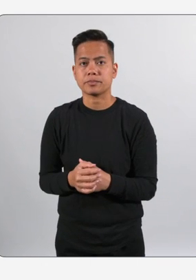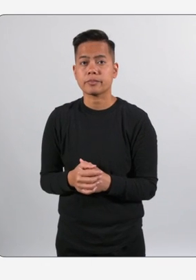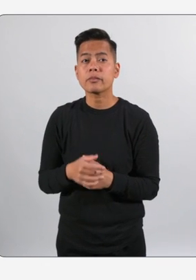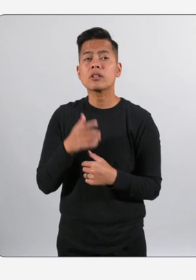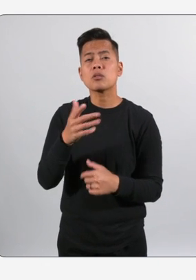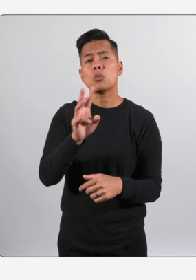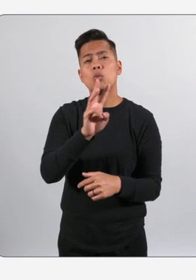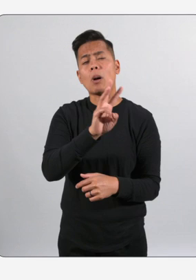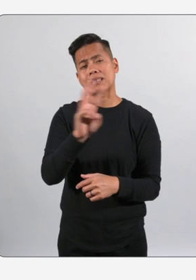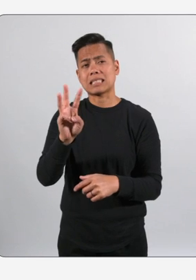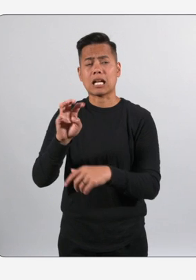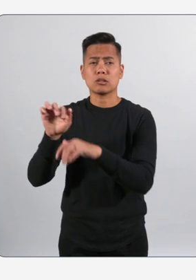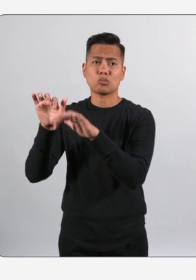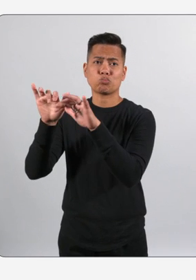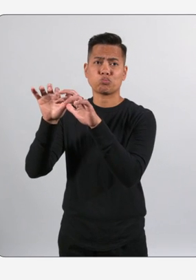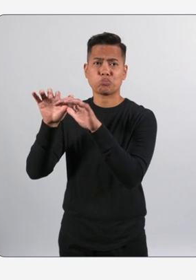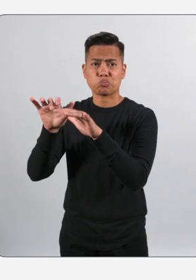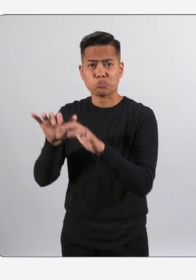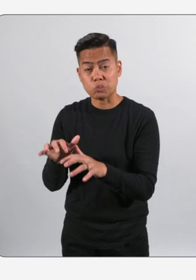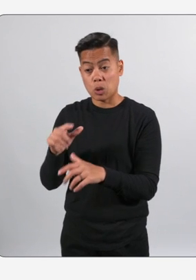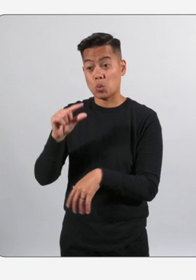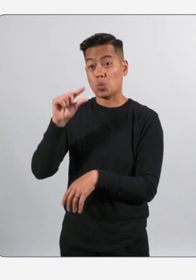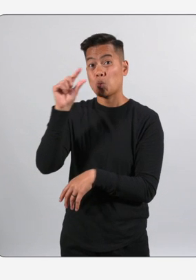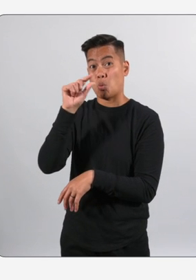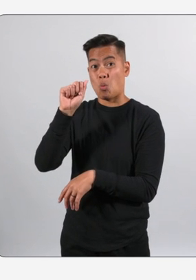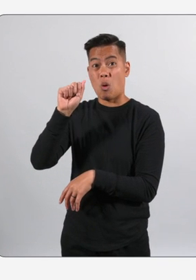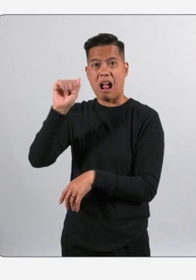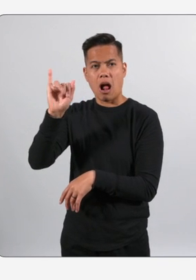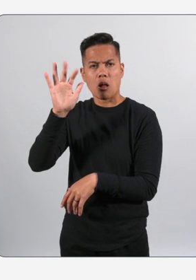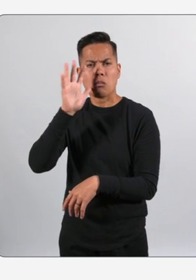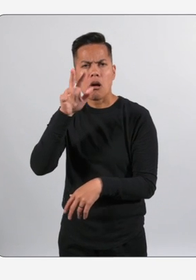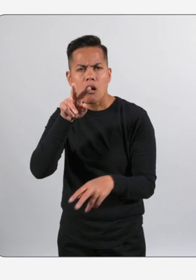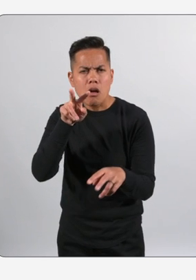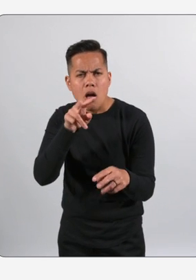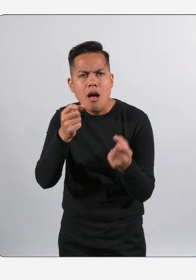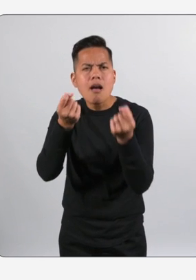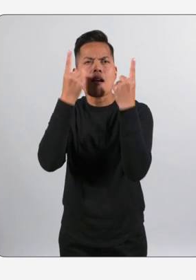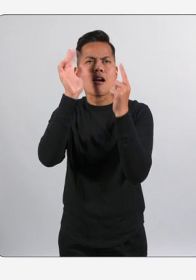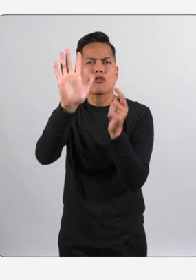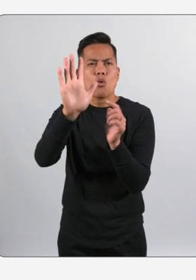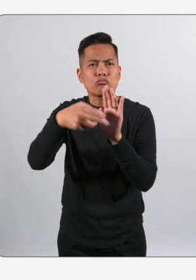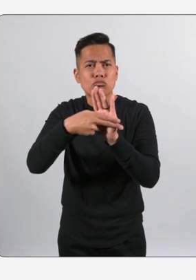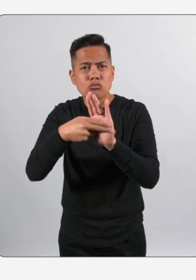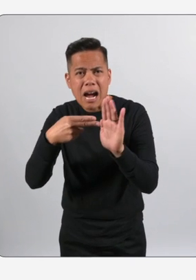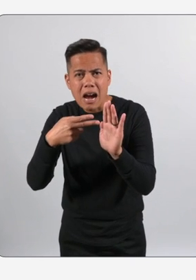From there, your Google AI starts learning about your brand, pulling details such as your product descriptions and logo.